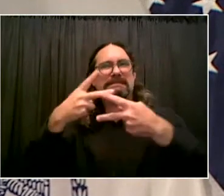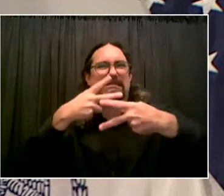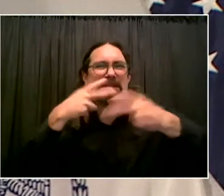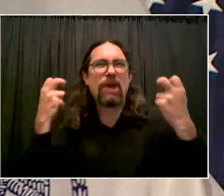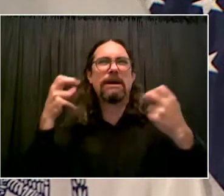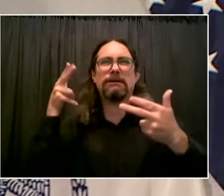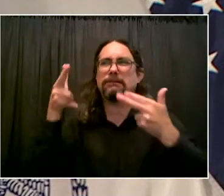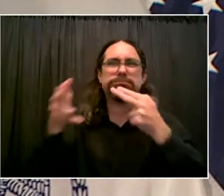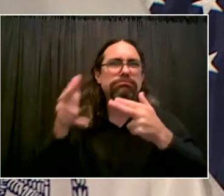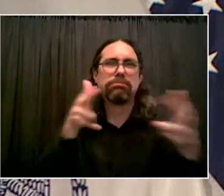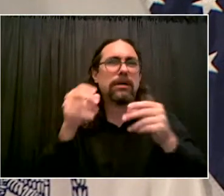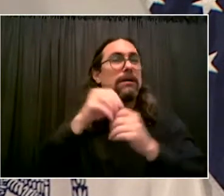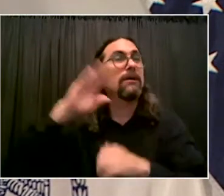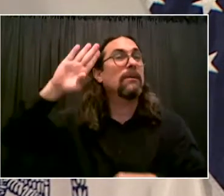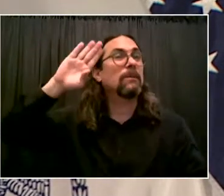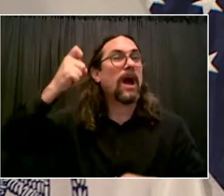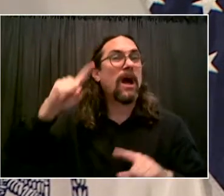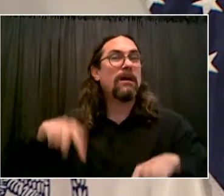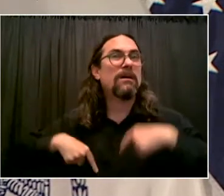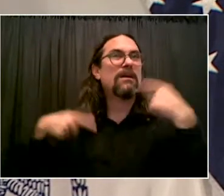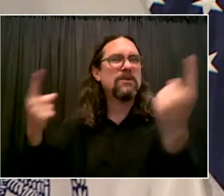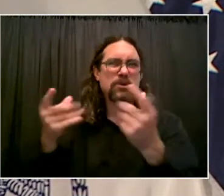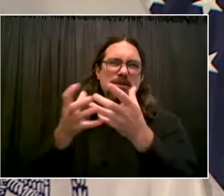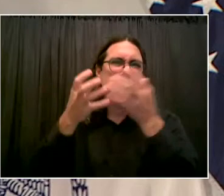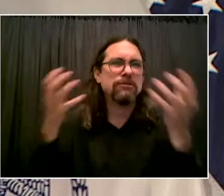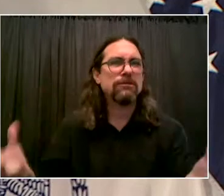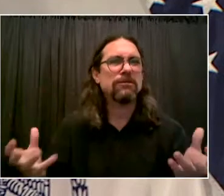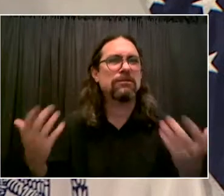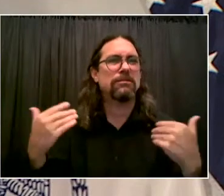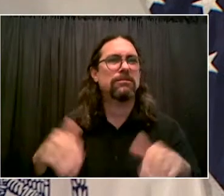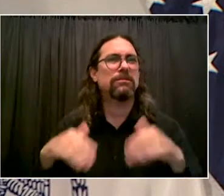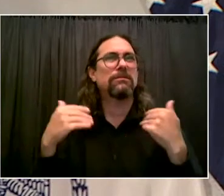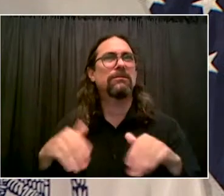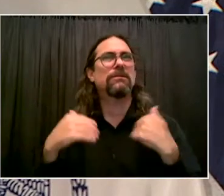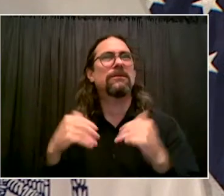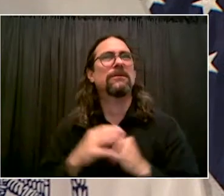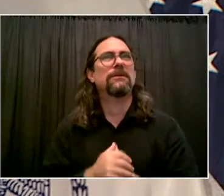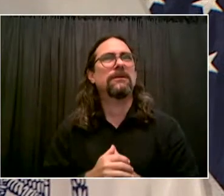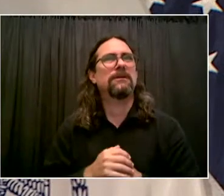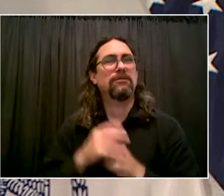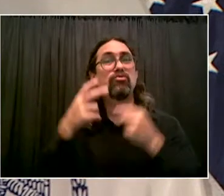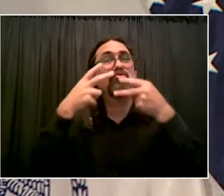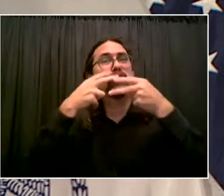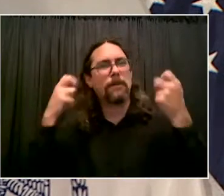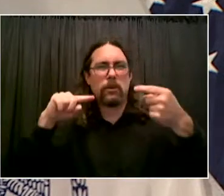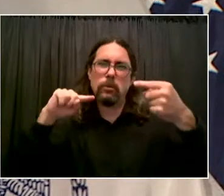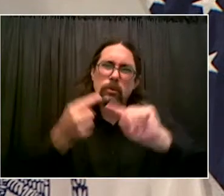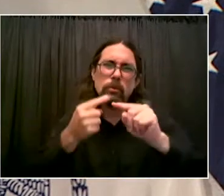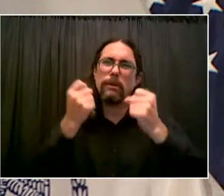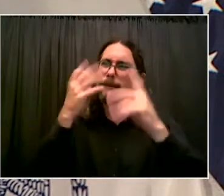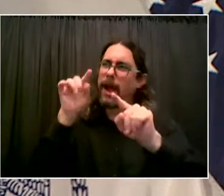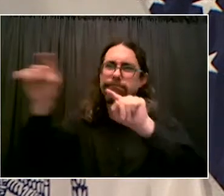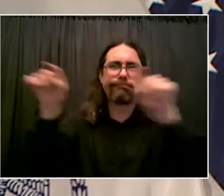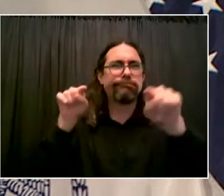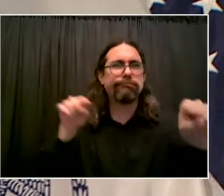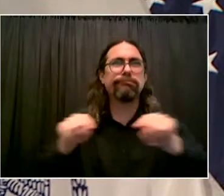GOING ON IN THE BRONX AND CRIME. BECAUSE BRONX